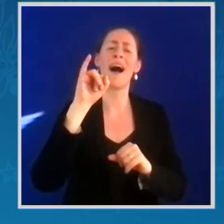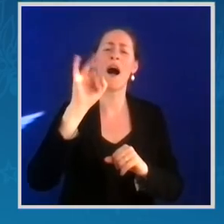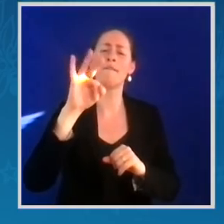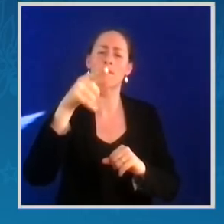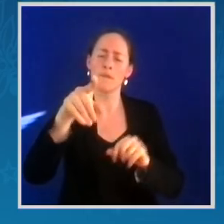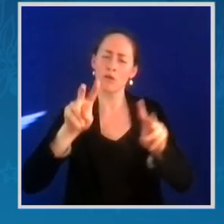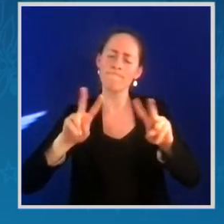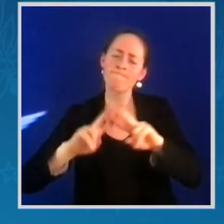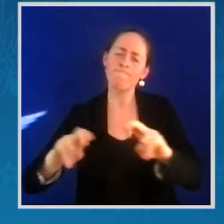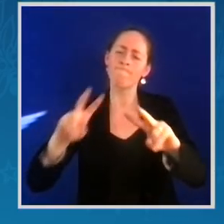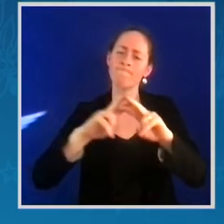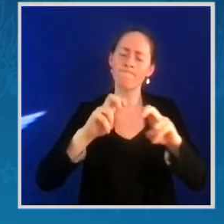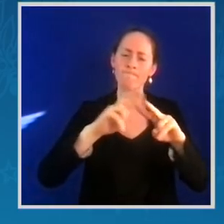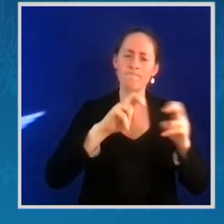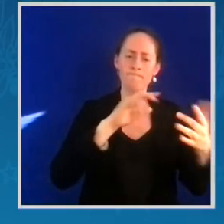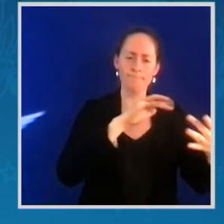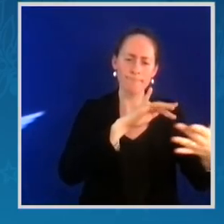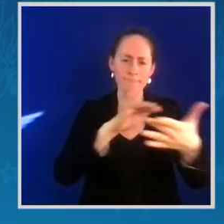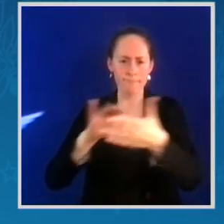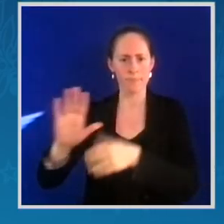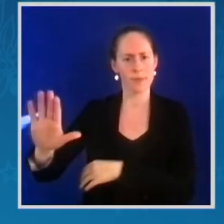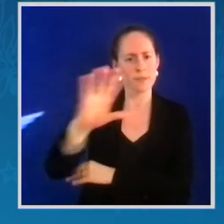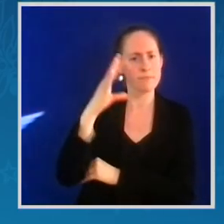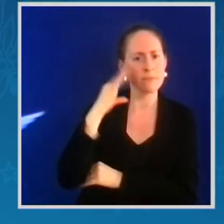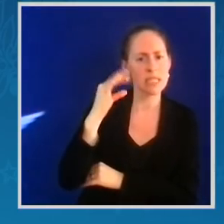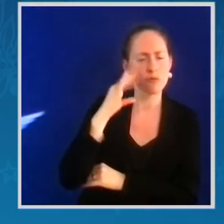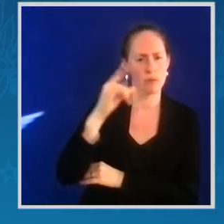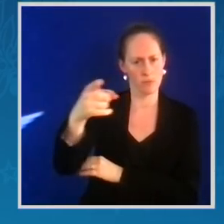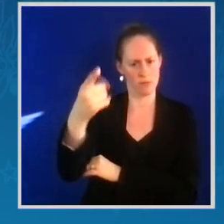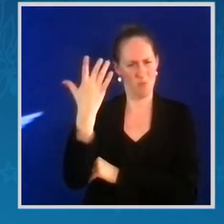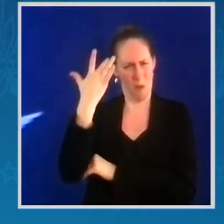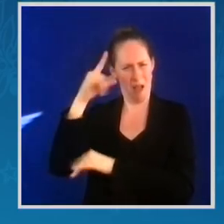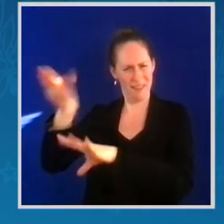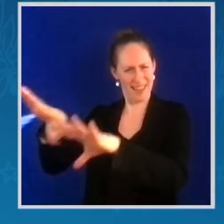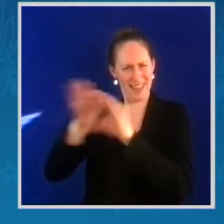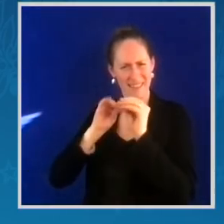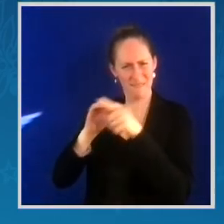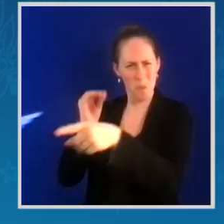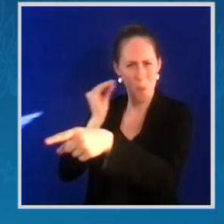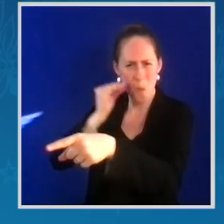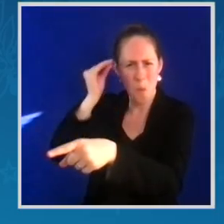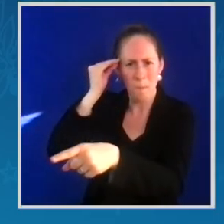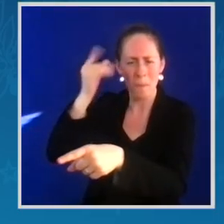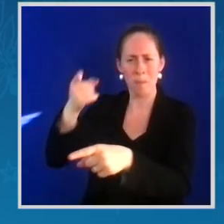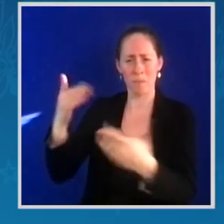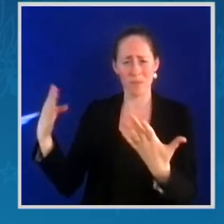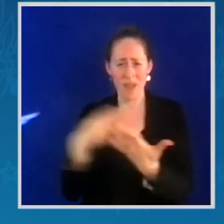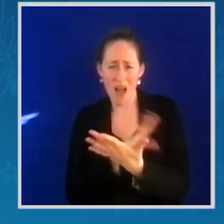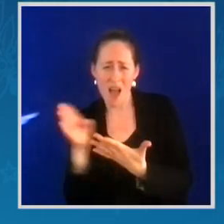who are fleeing their home country, traveling through the entire country of Mexico to come to our border, it is --